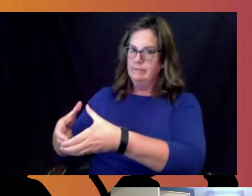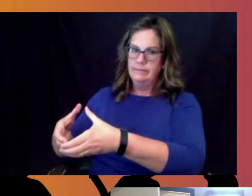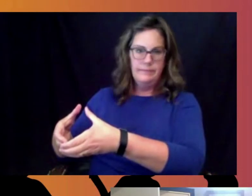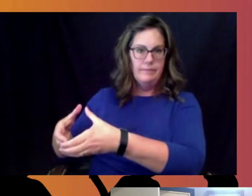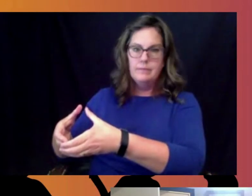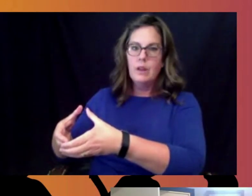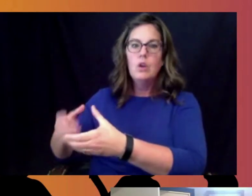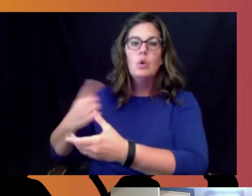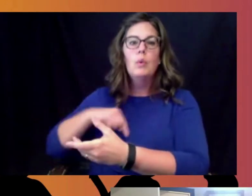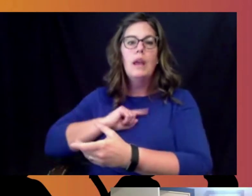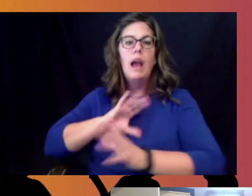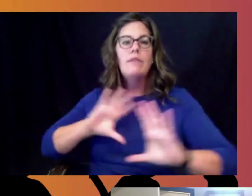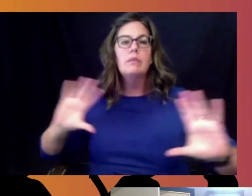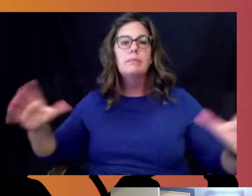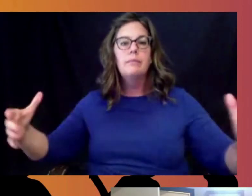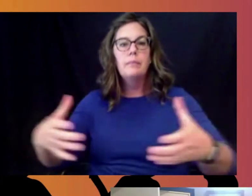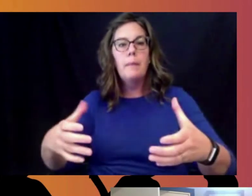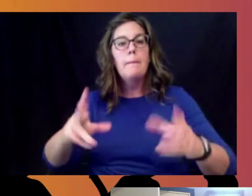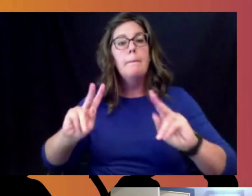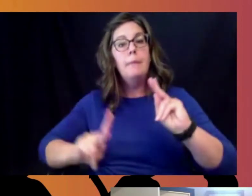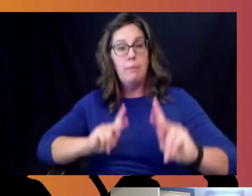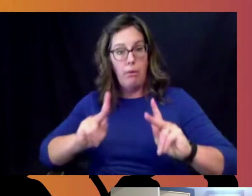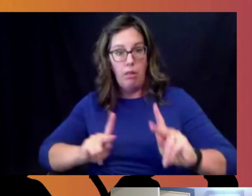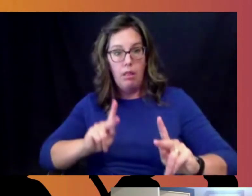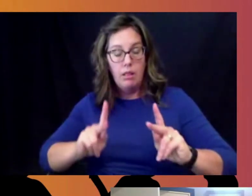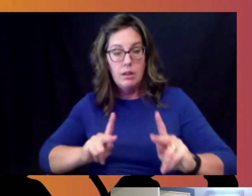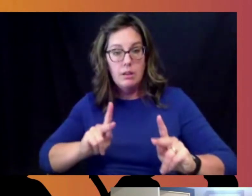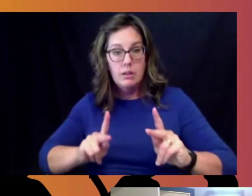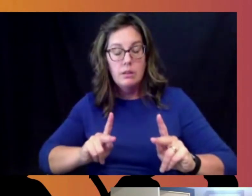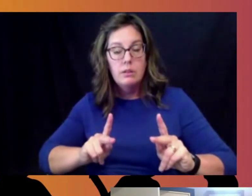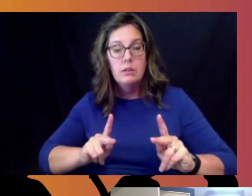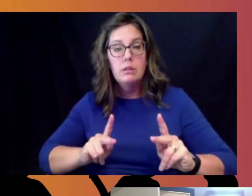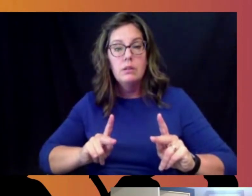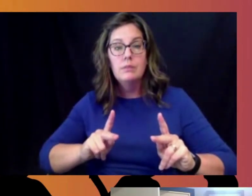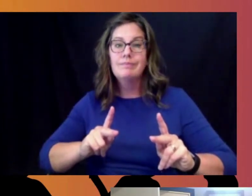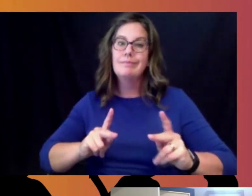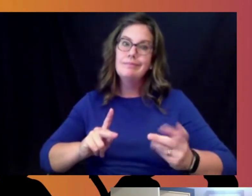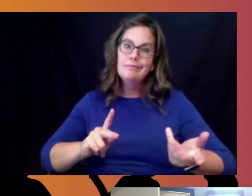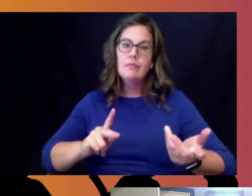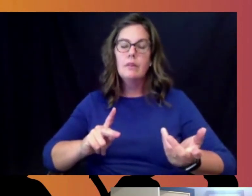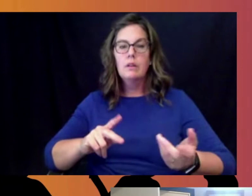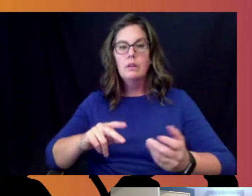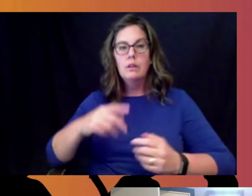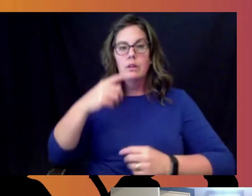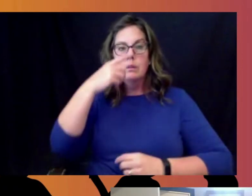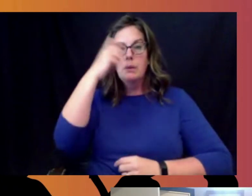core of people um and unfortunately because of covid we meet virtually most of the time